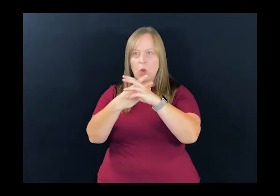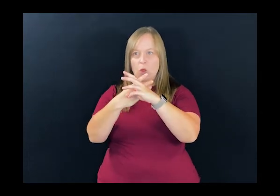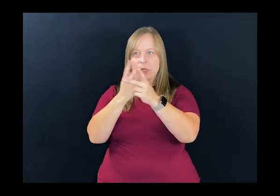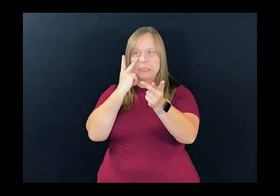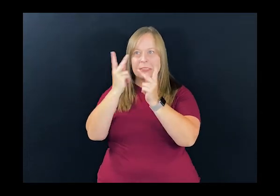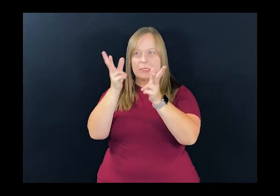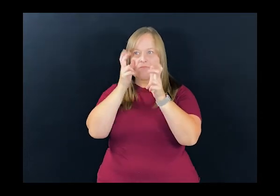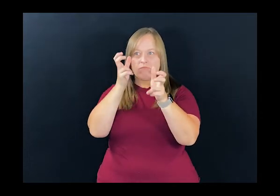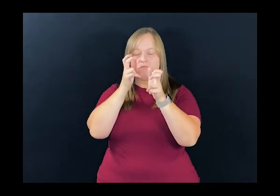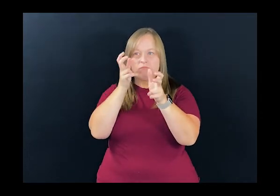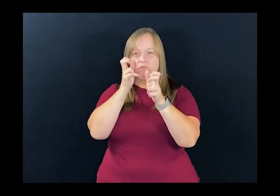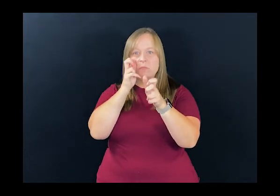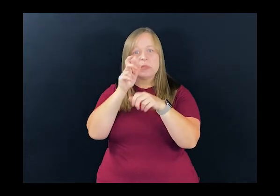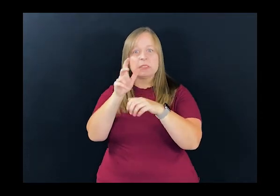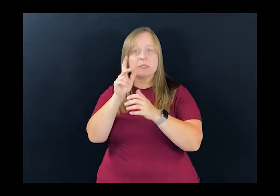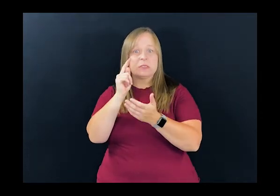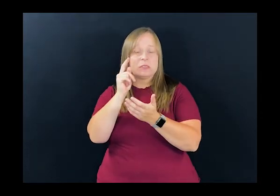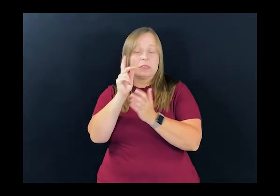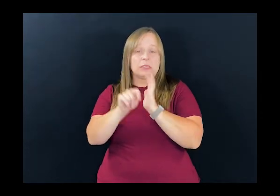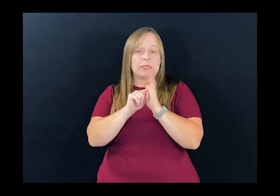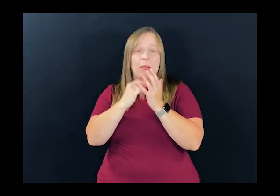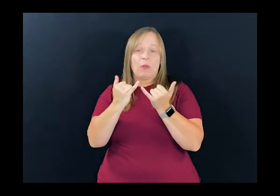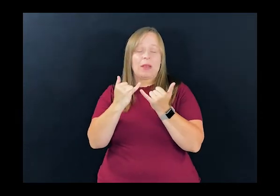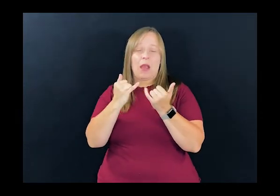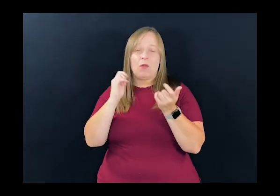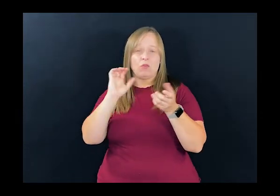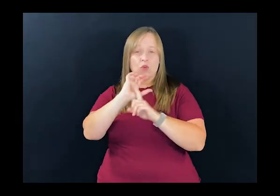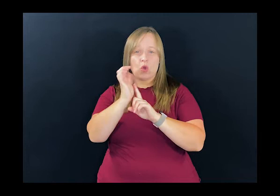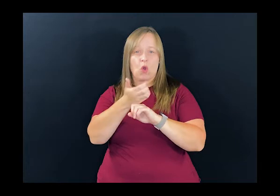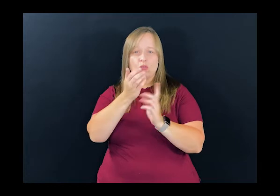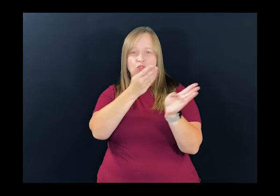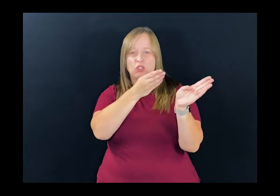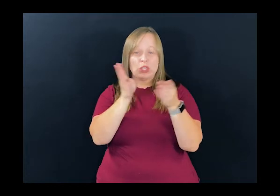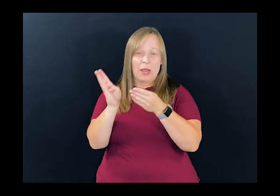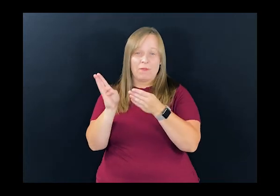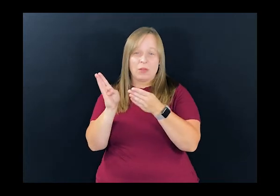And I do think we're at a time now where we're seeing a huge culture shift.